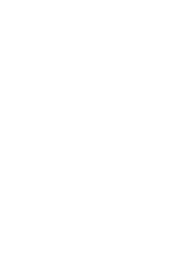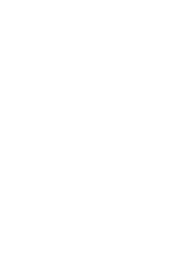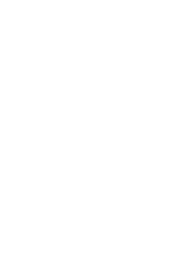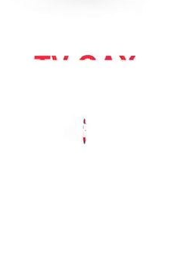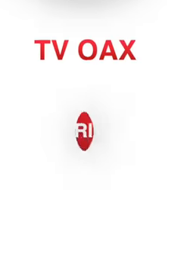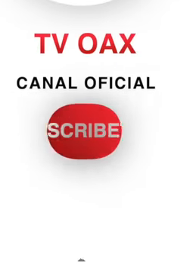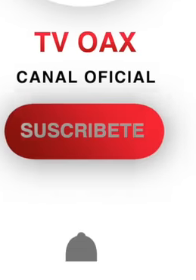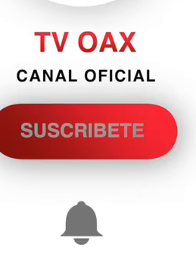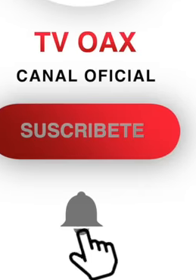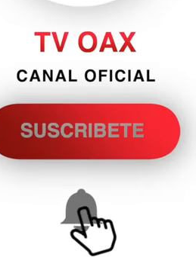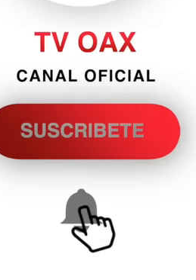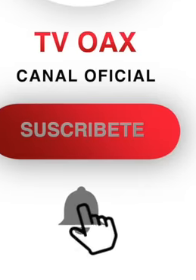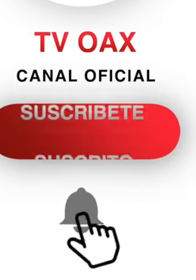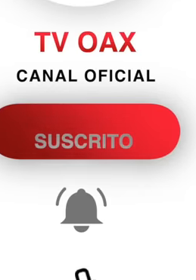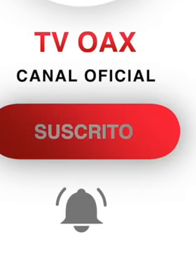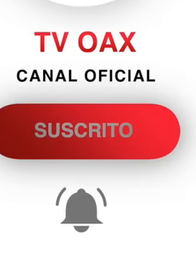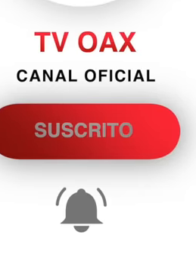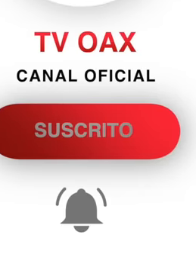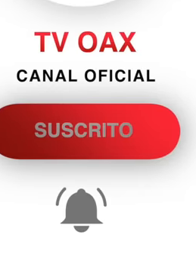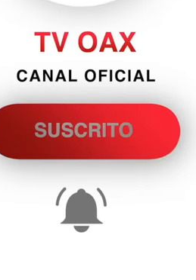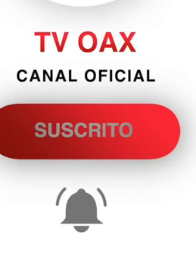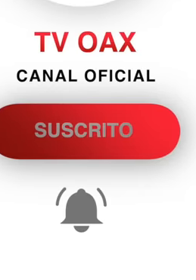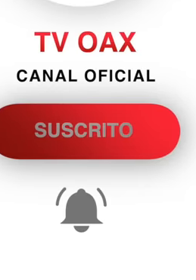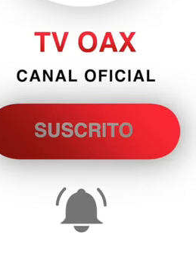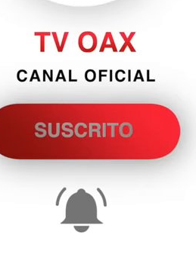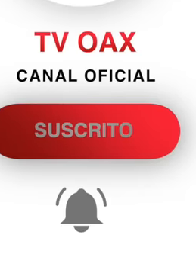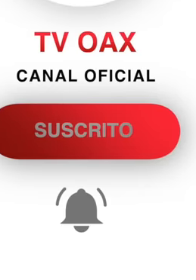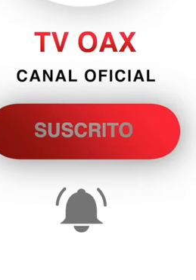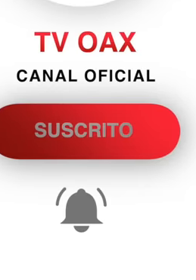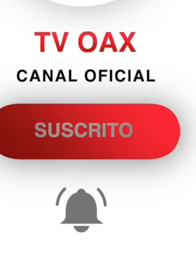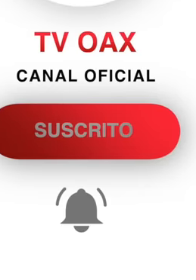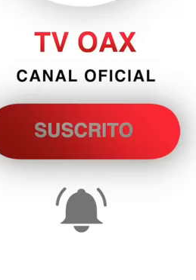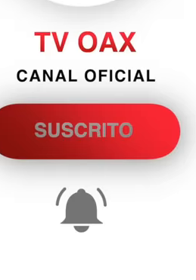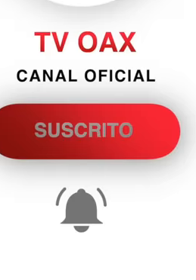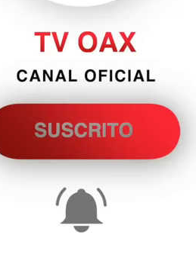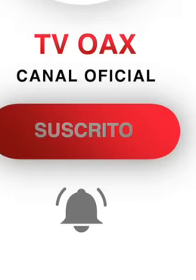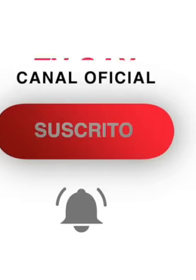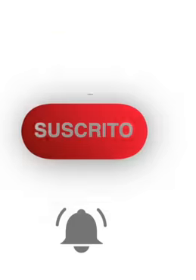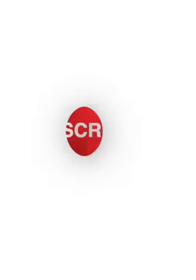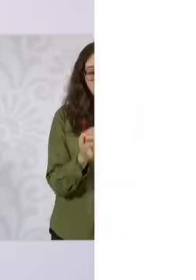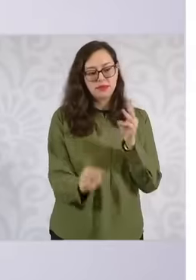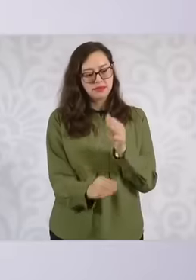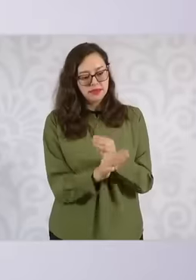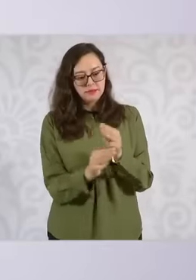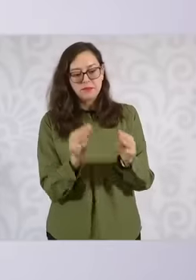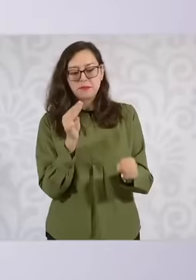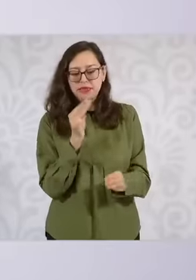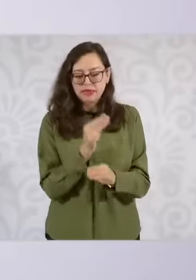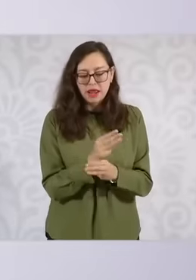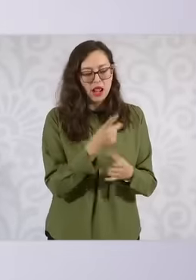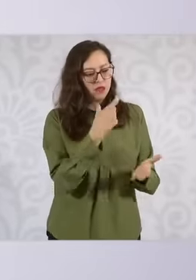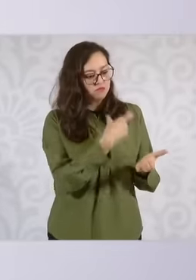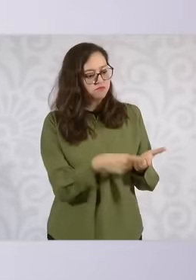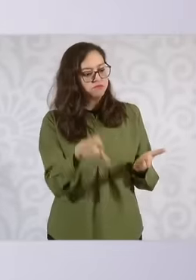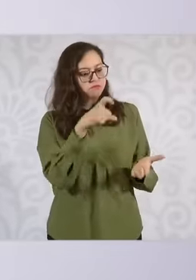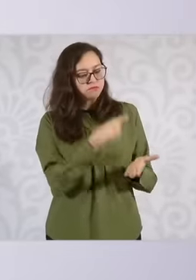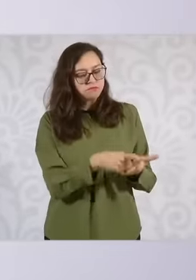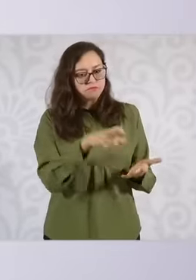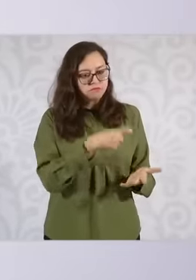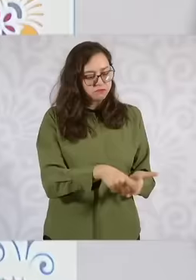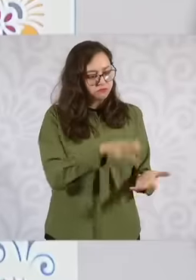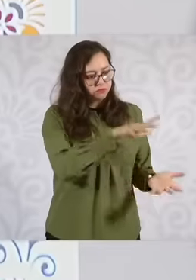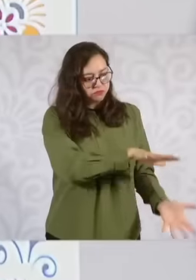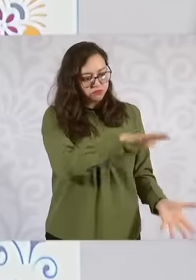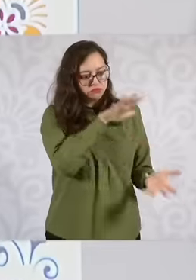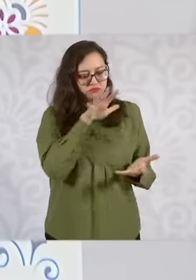home, another is acquiring the materials all in a transparent manner so that there is no